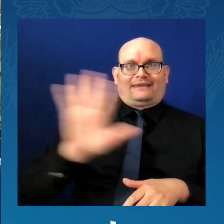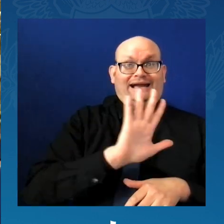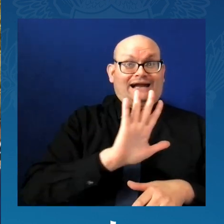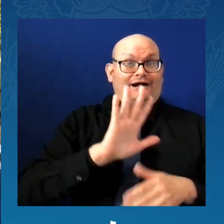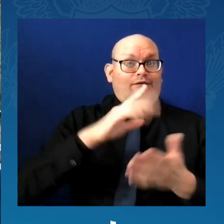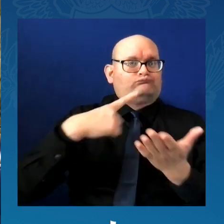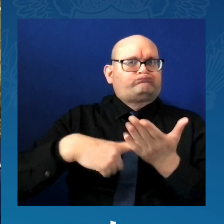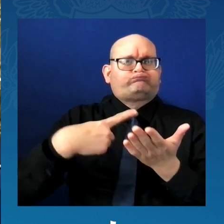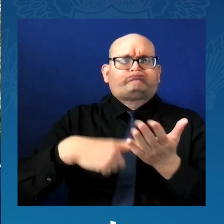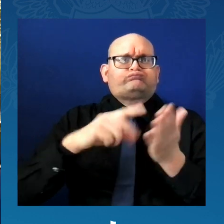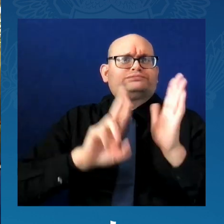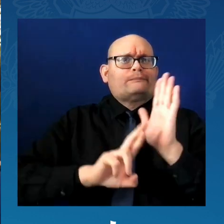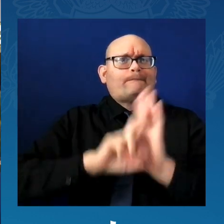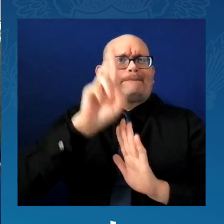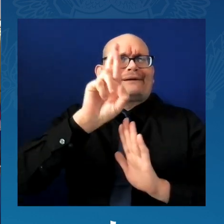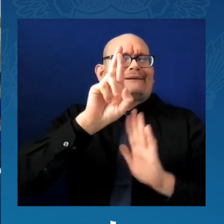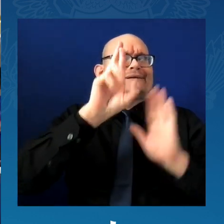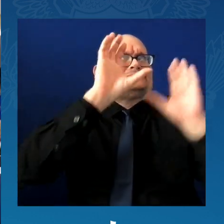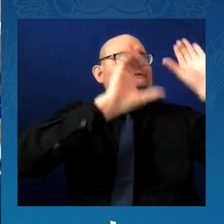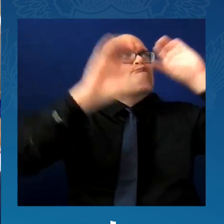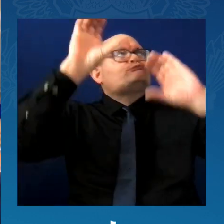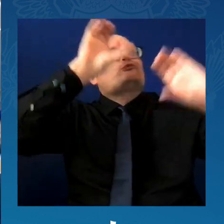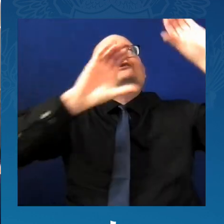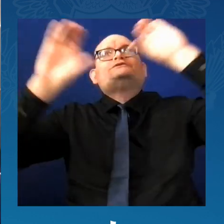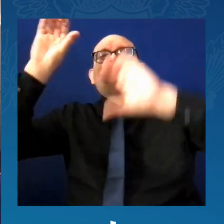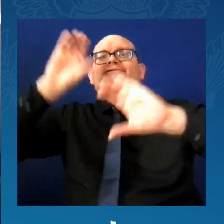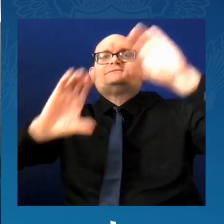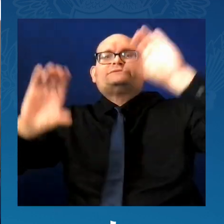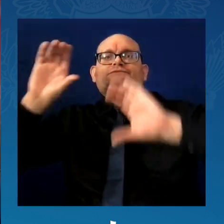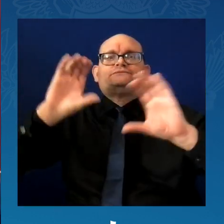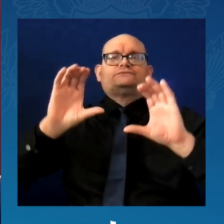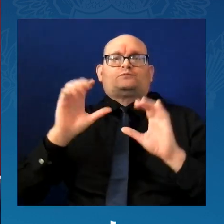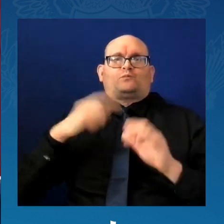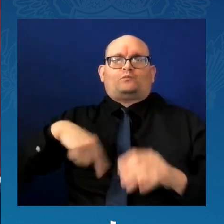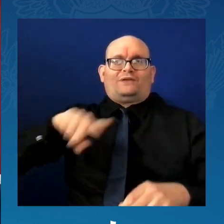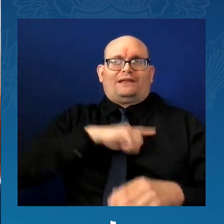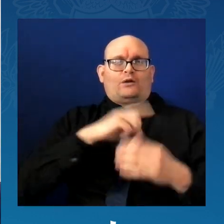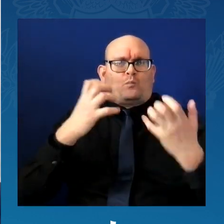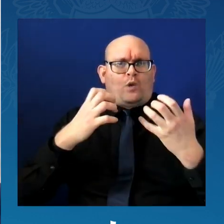A report that lays out our vision for growing, diversifying and strengthening the space workforce.